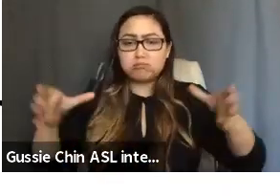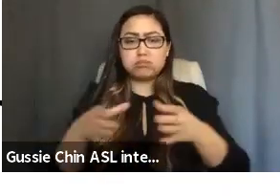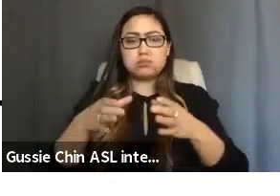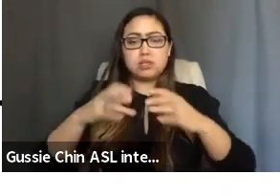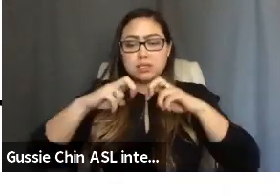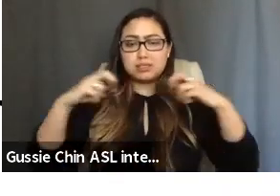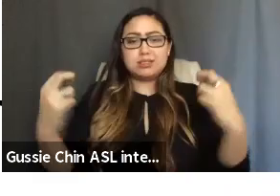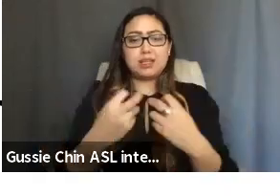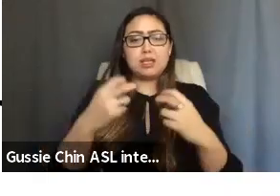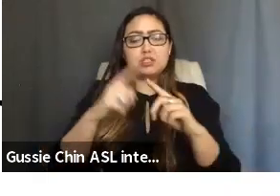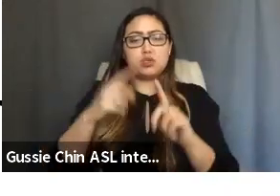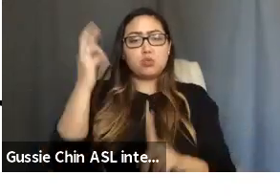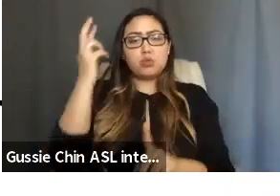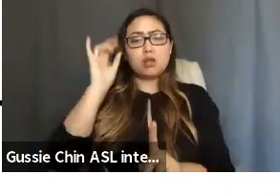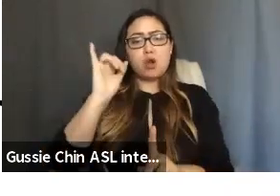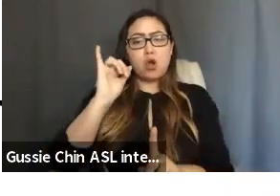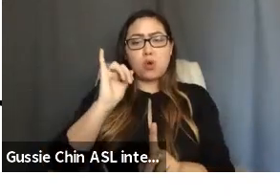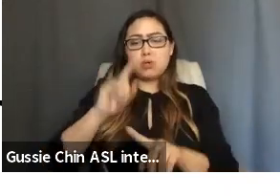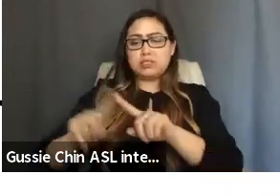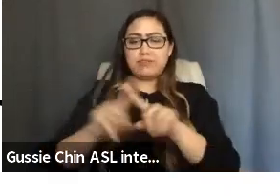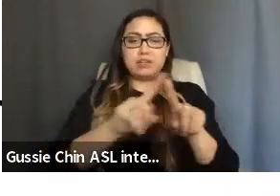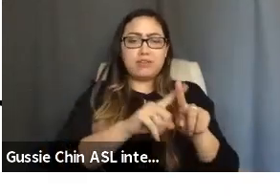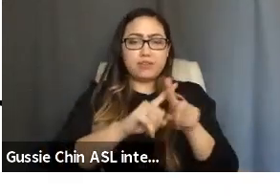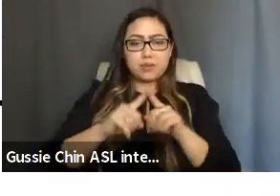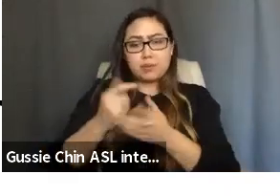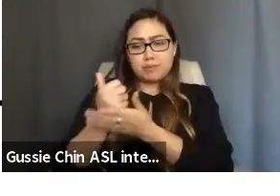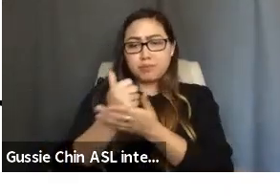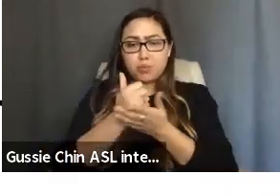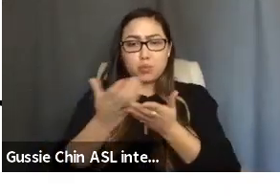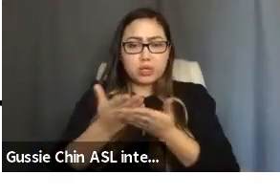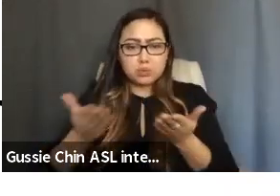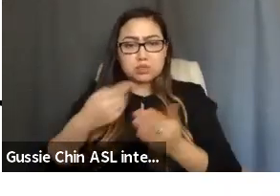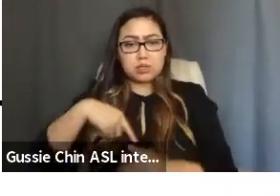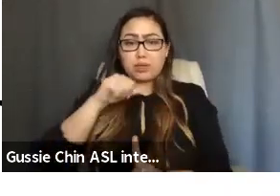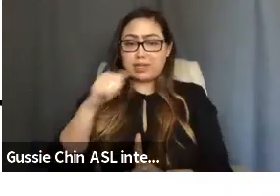know about before. We all know that emergency management is largely built on relationships